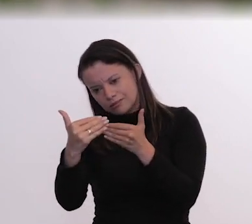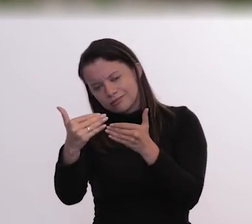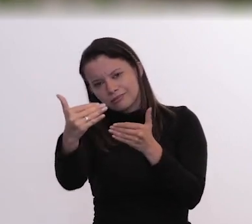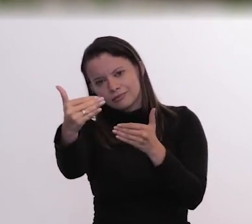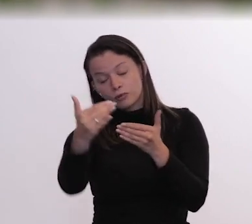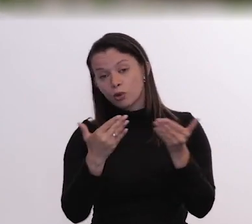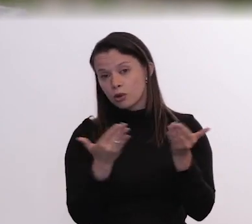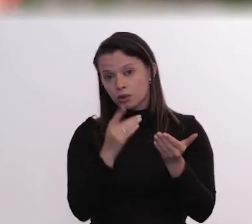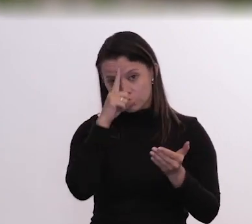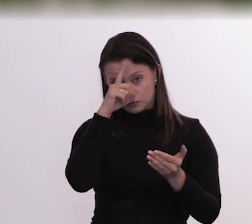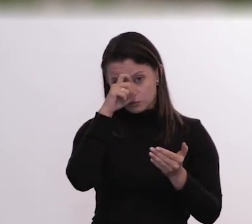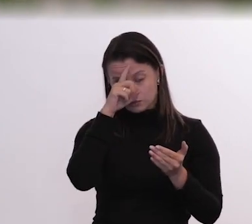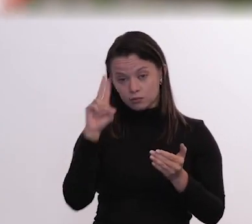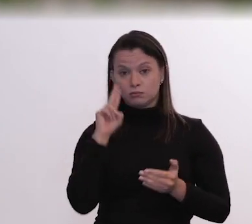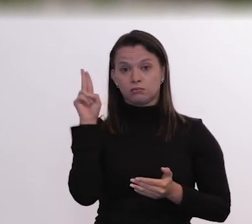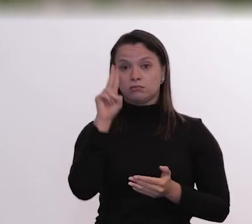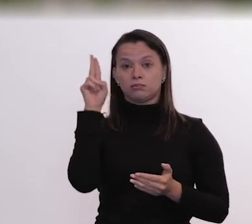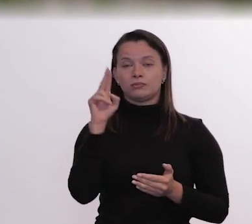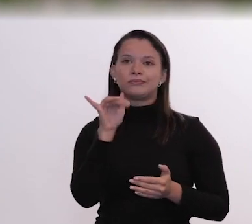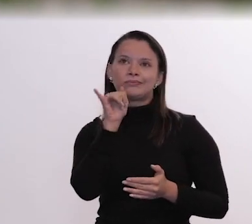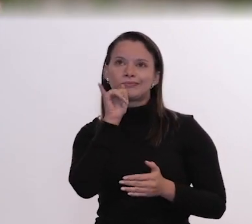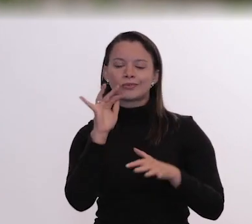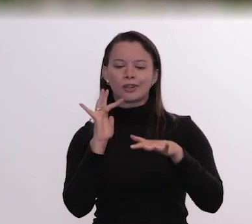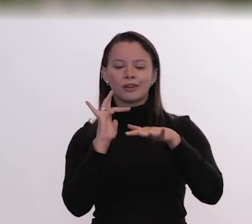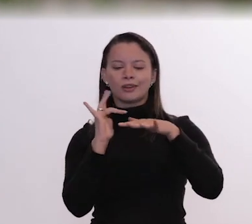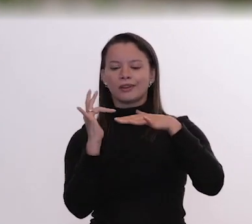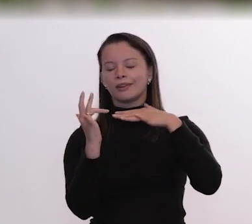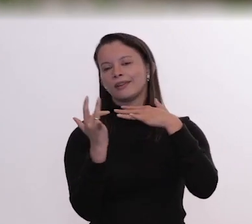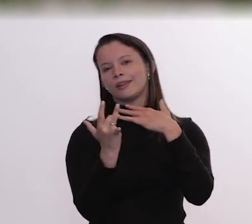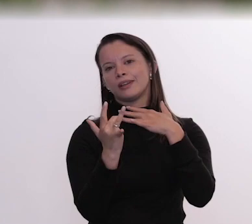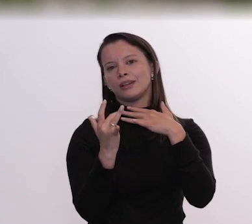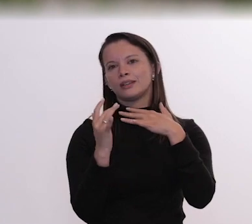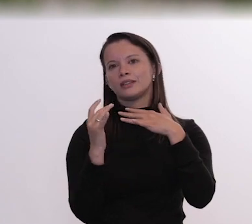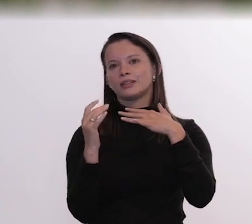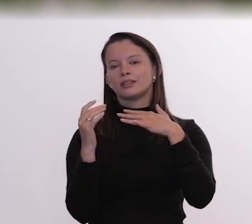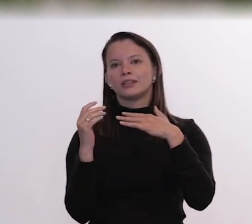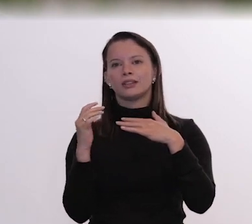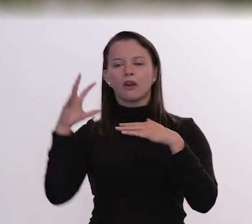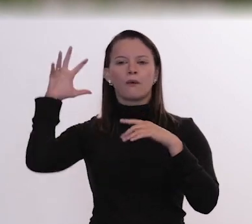and they say on social networks what they must say, If you slow down,